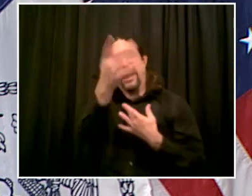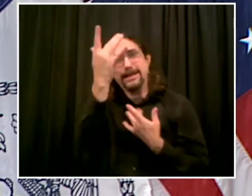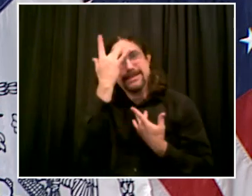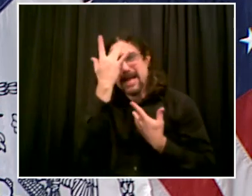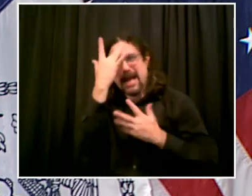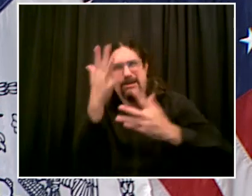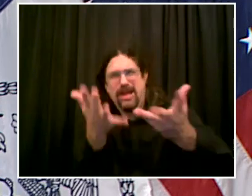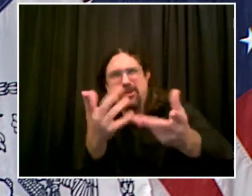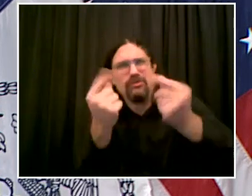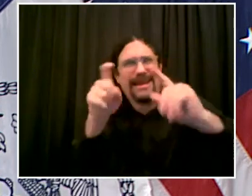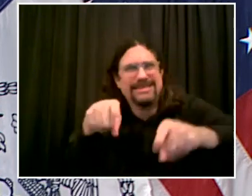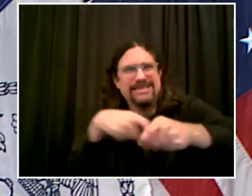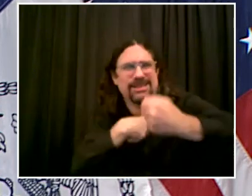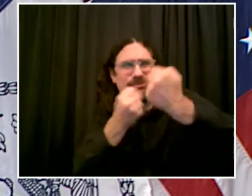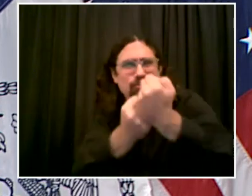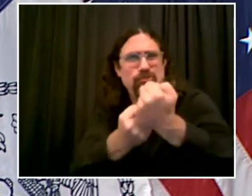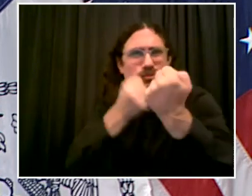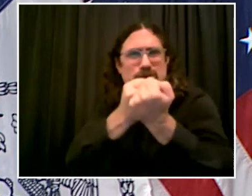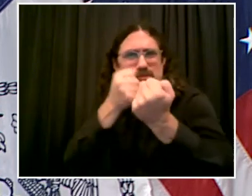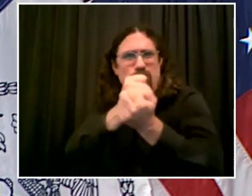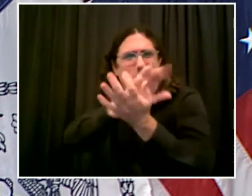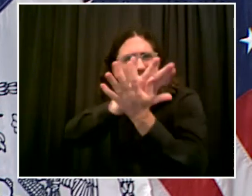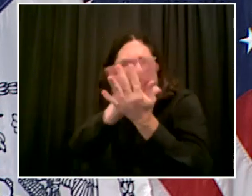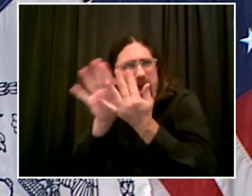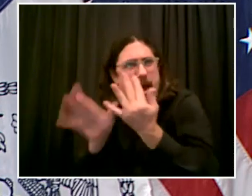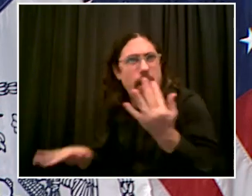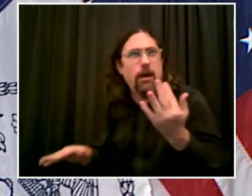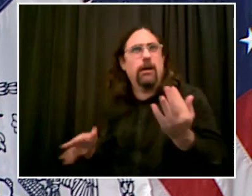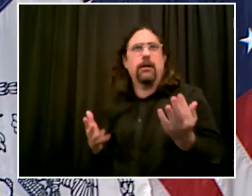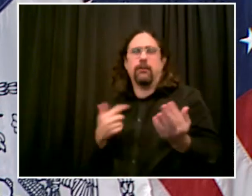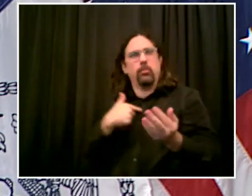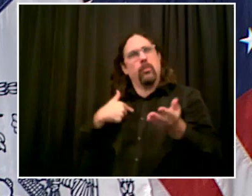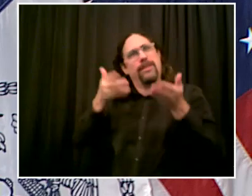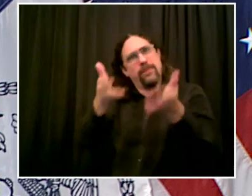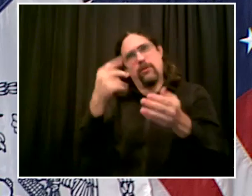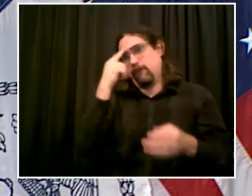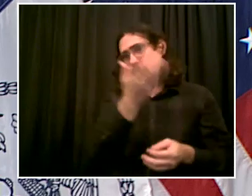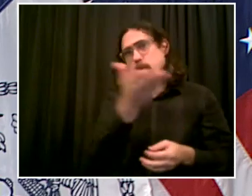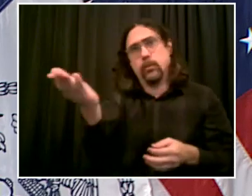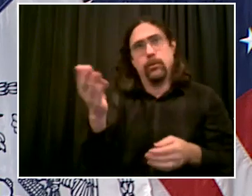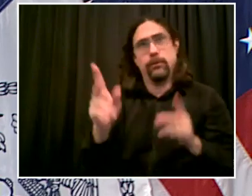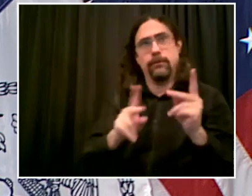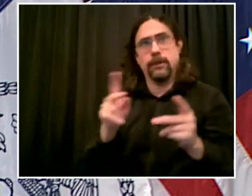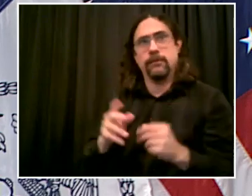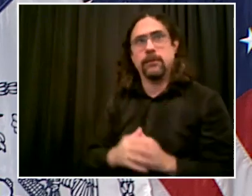LOT OF COMPASSION AND CREATIVITY TO GET YOU WHAT YOU NEED. PEOPLE NEED TO